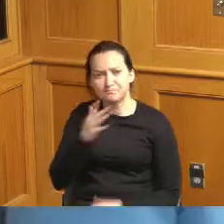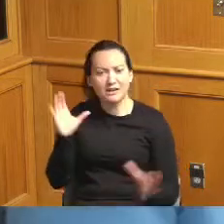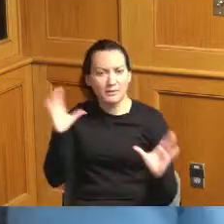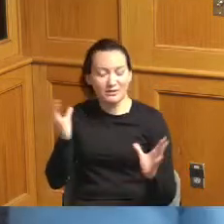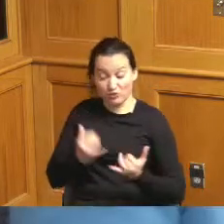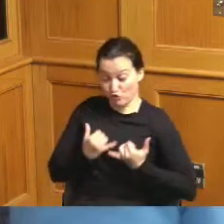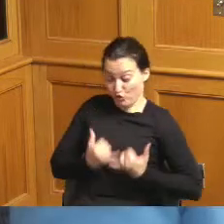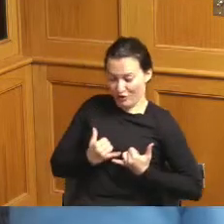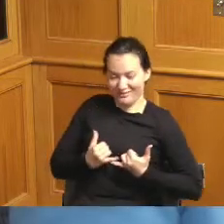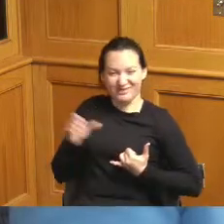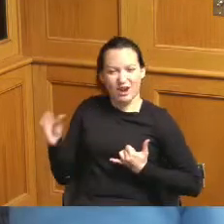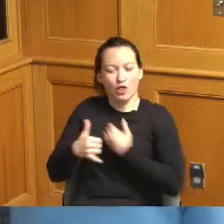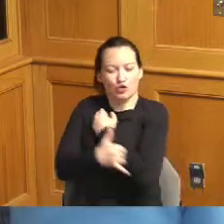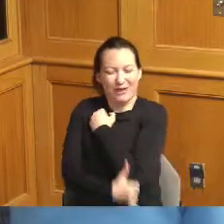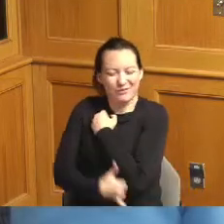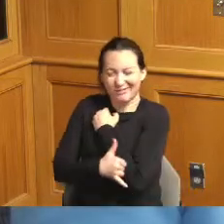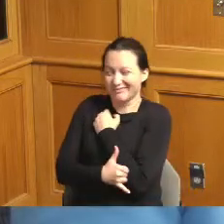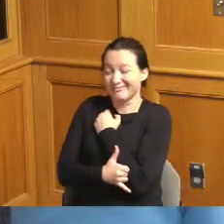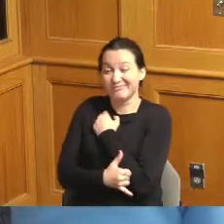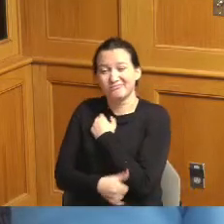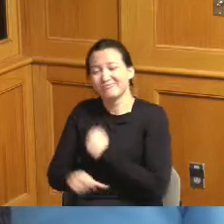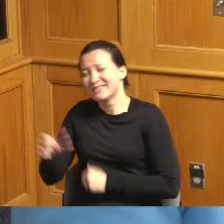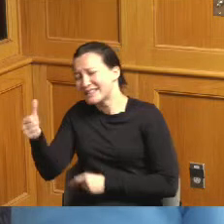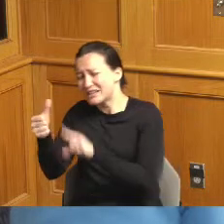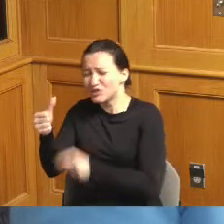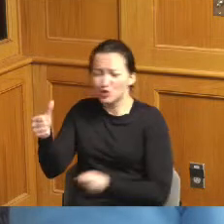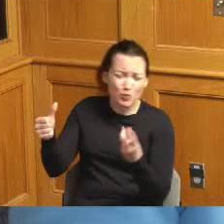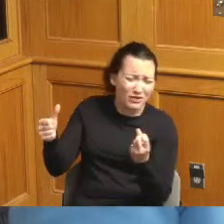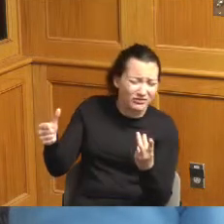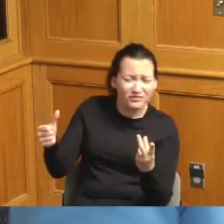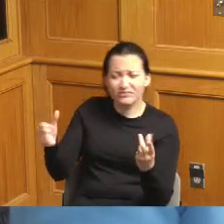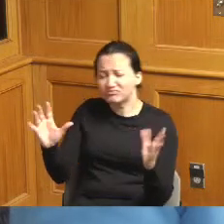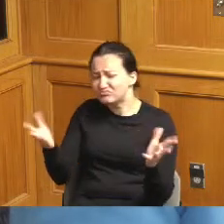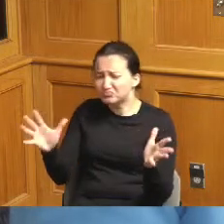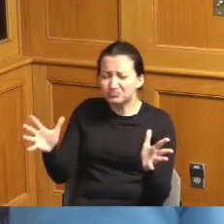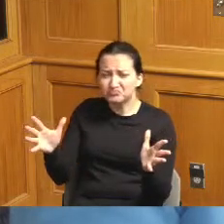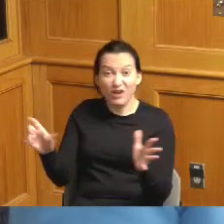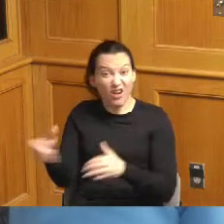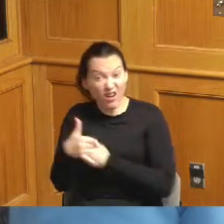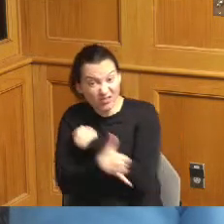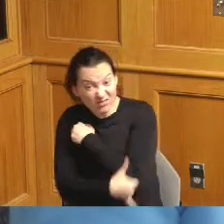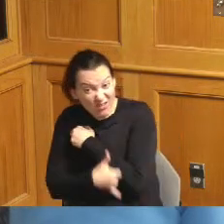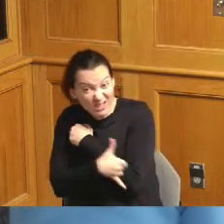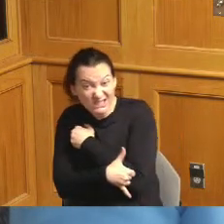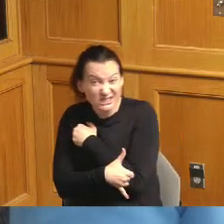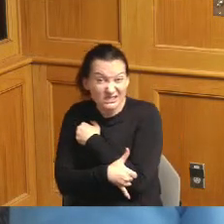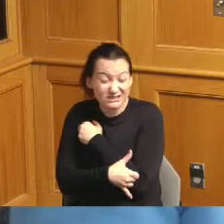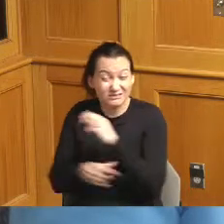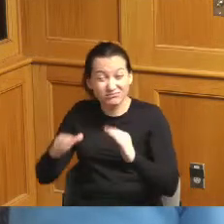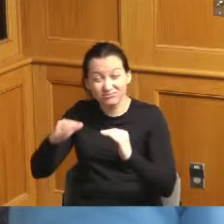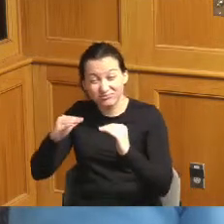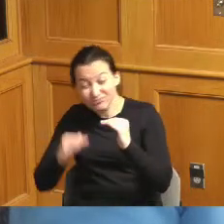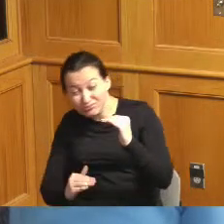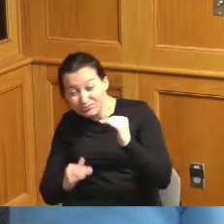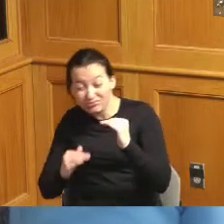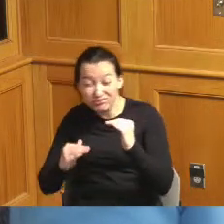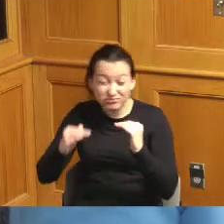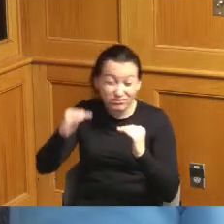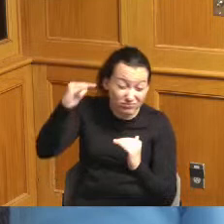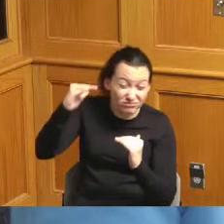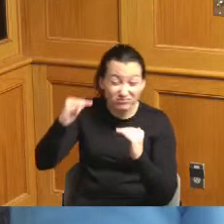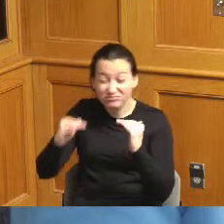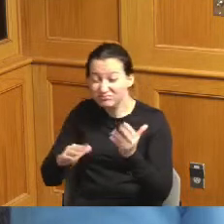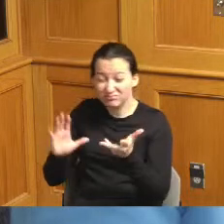do we stand with other counties you're seeing 10 to 12 or other counties lower higher do they have